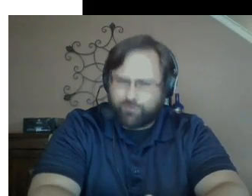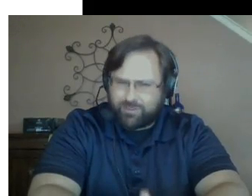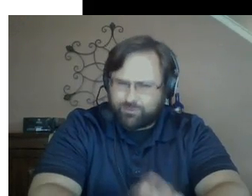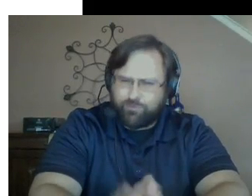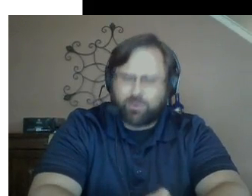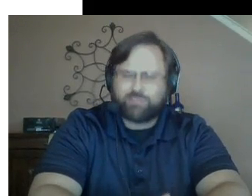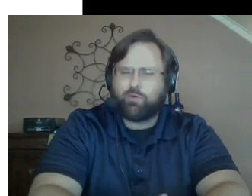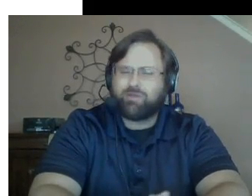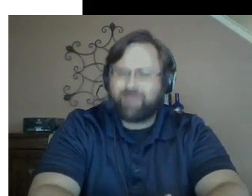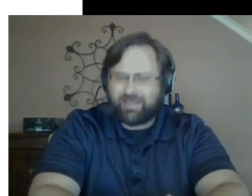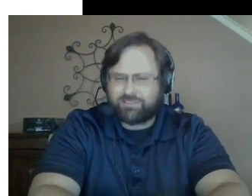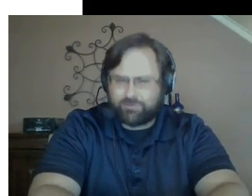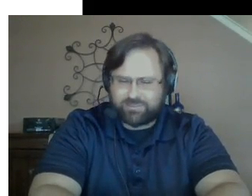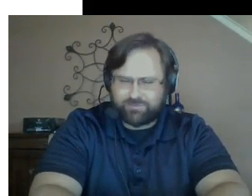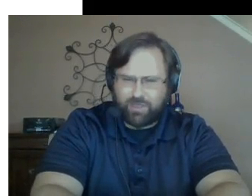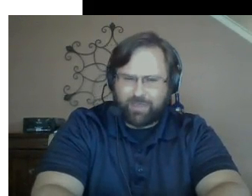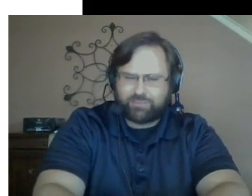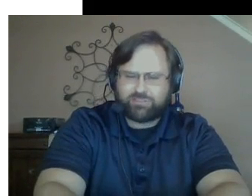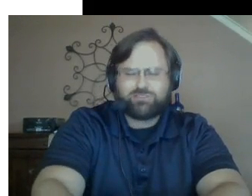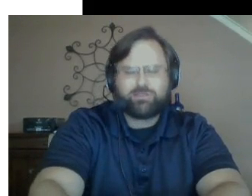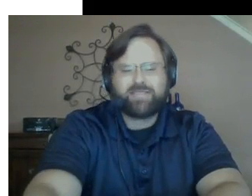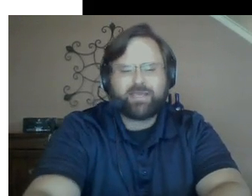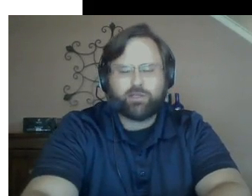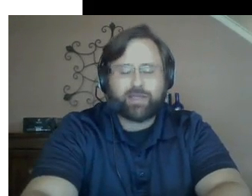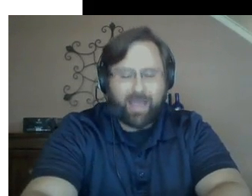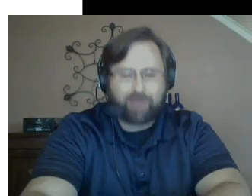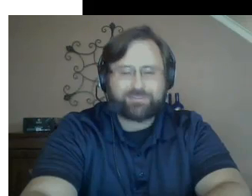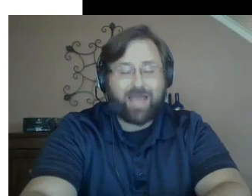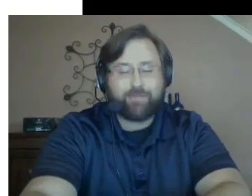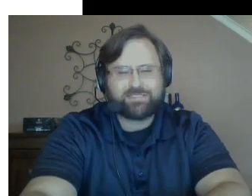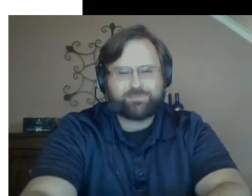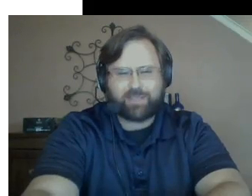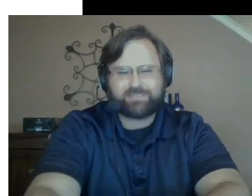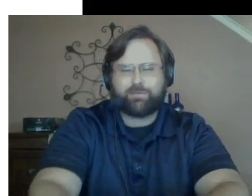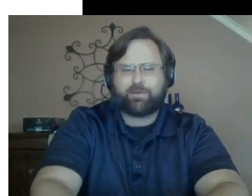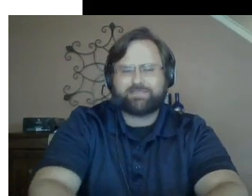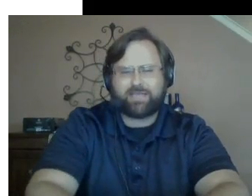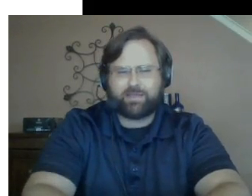you as you move on to more advanced uses of the language so let's take a look at how time is expressed in American Sign Language